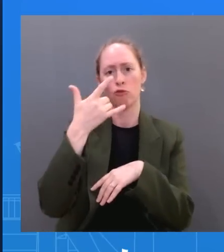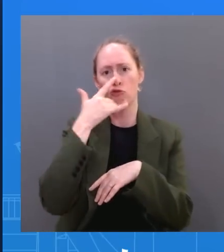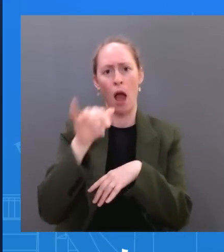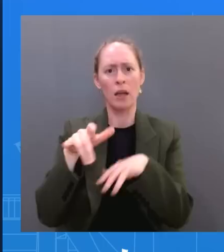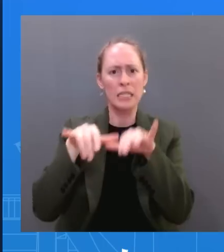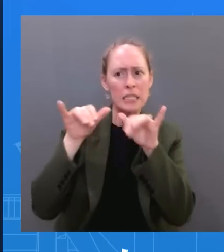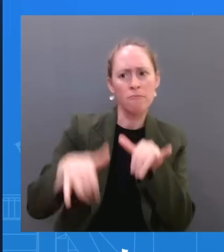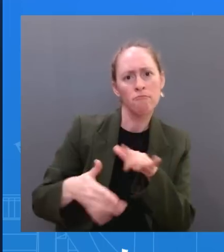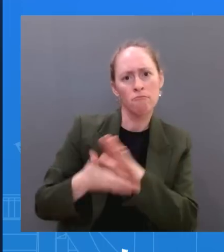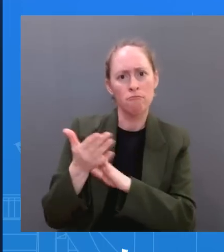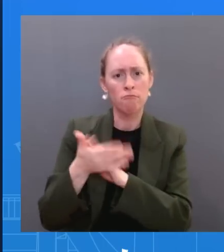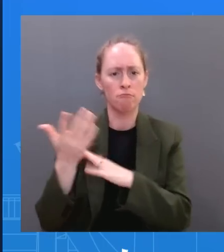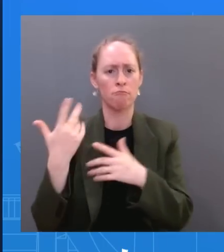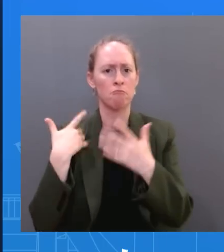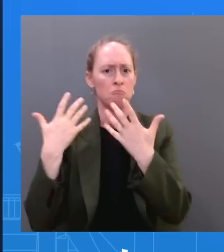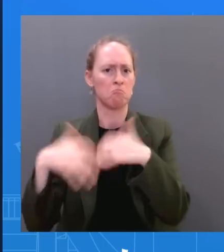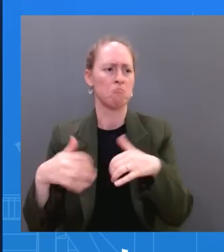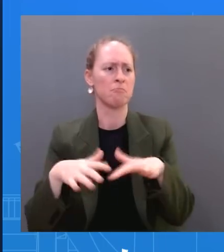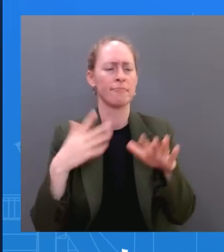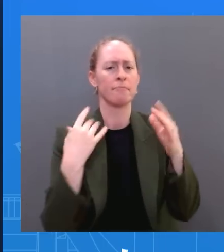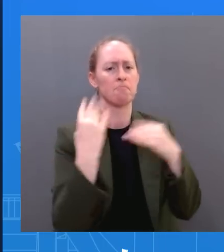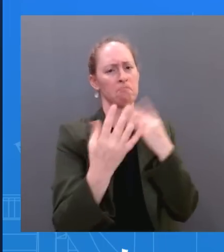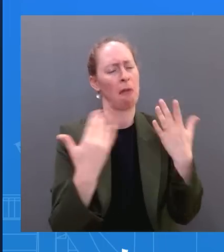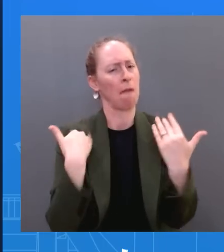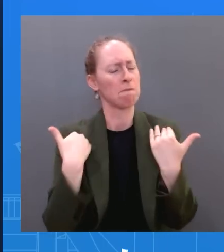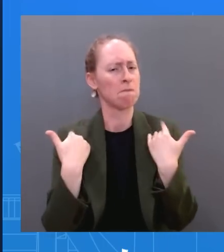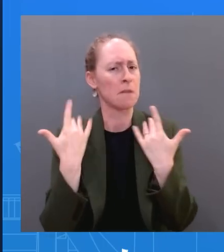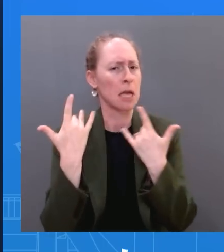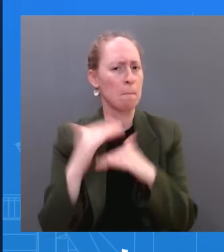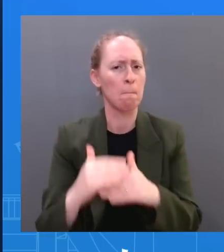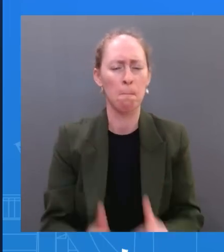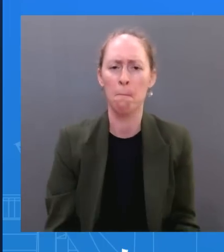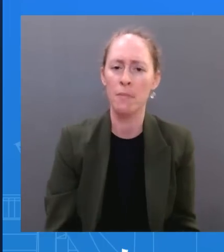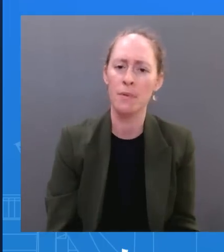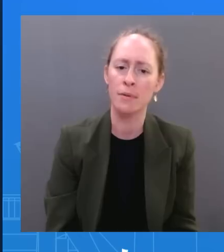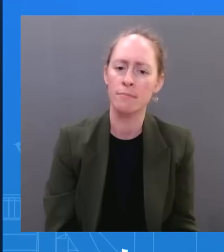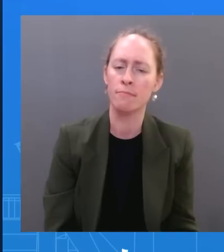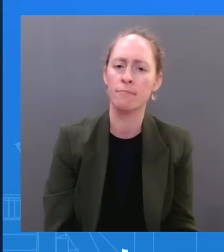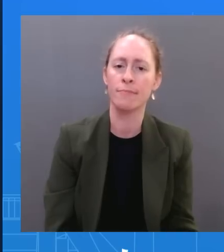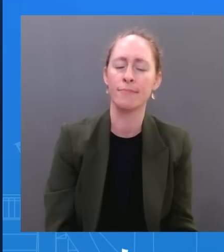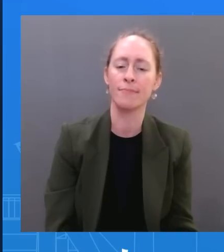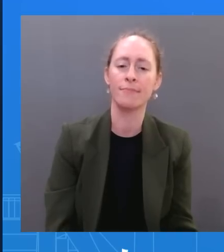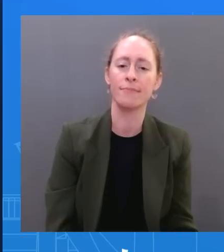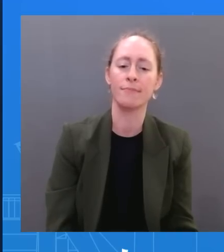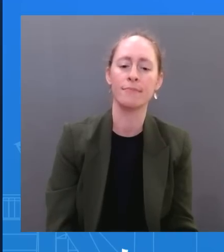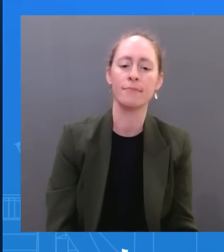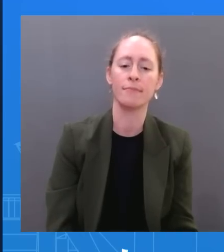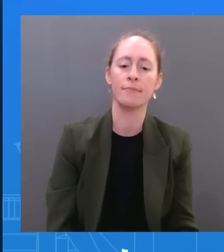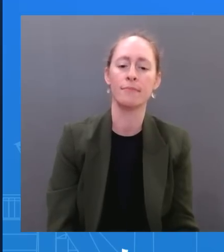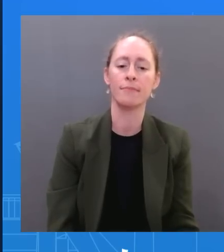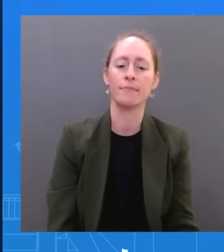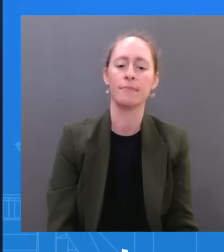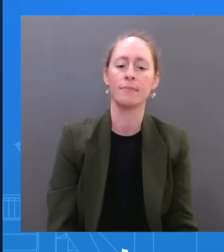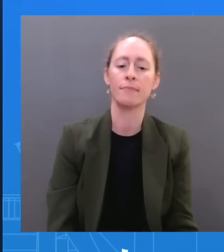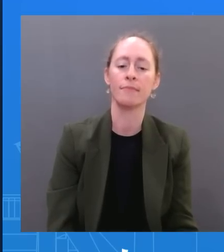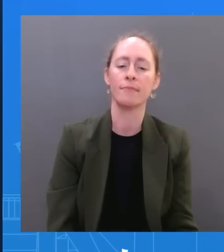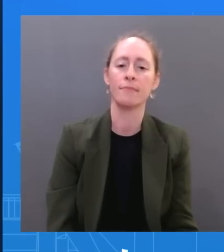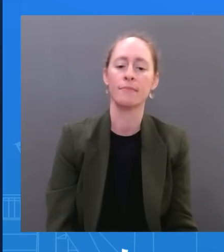in which some American capabilities, in our view, represent a benefit-risk analysis that runs against their provision.